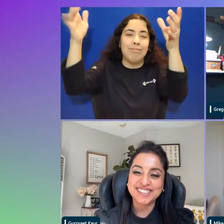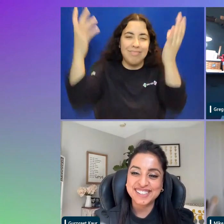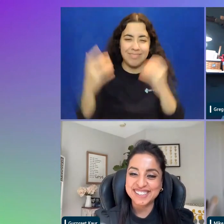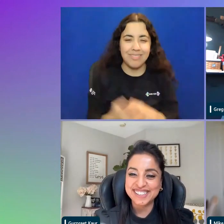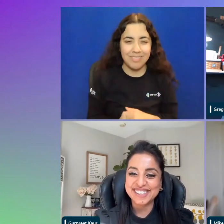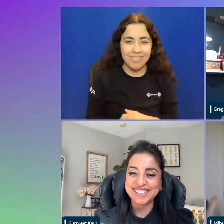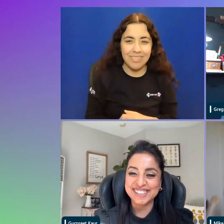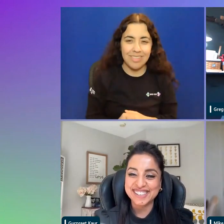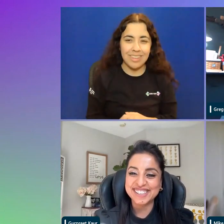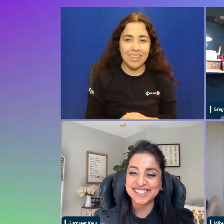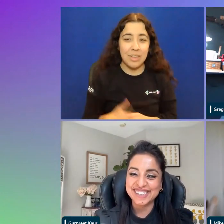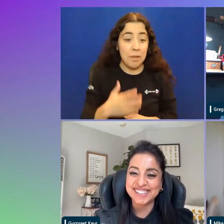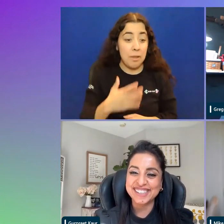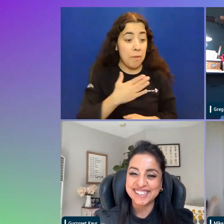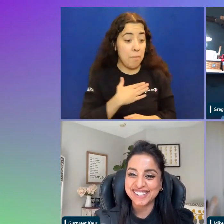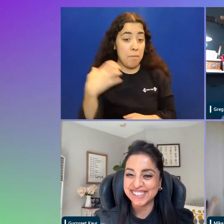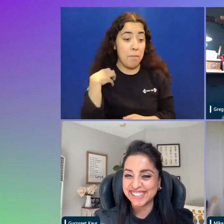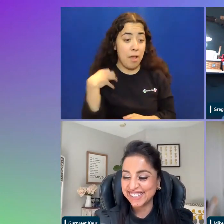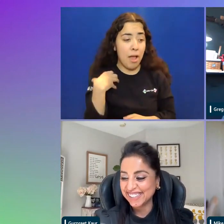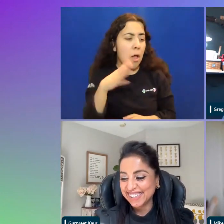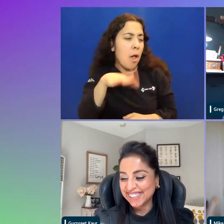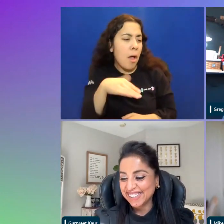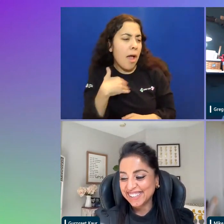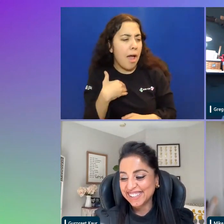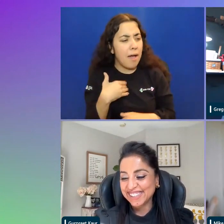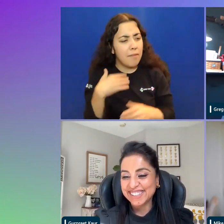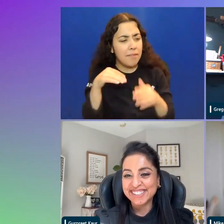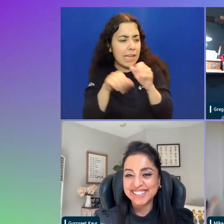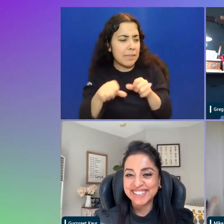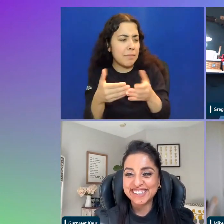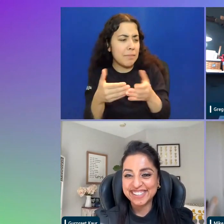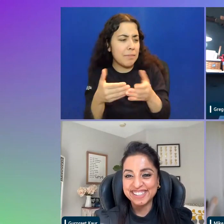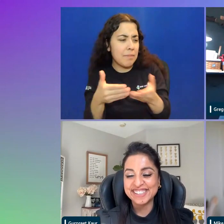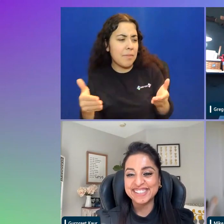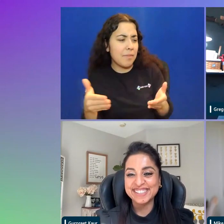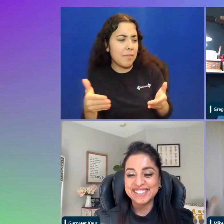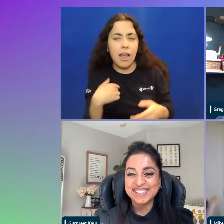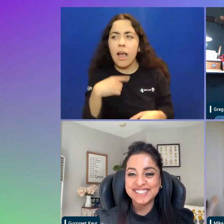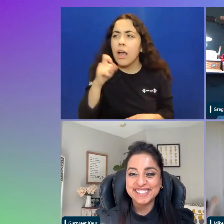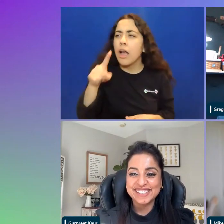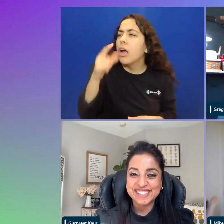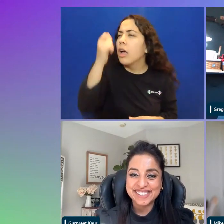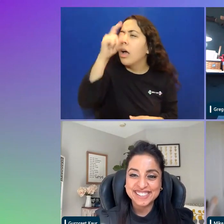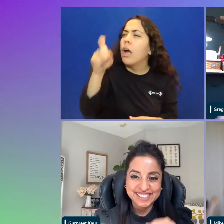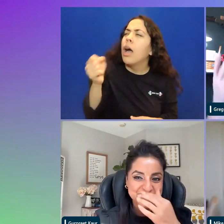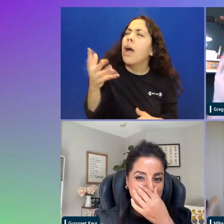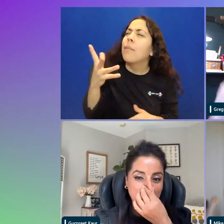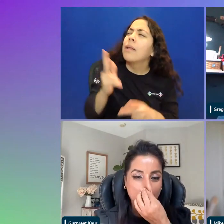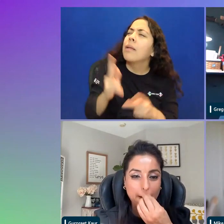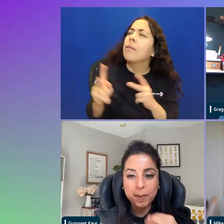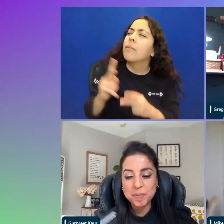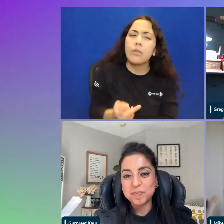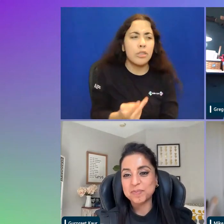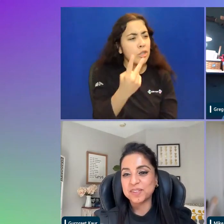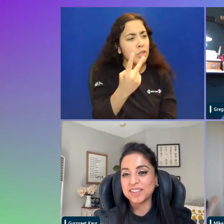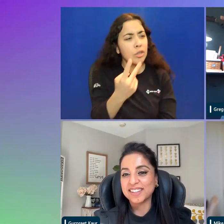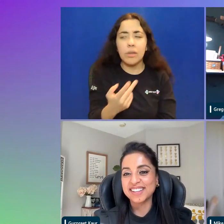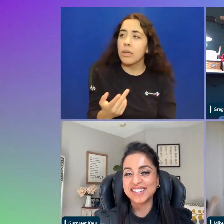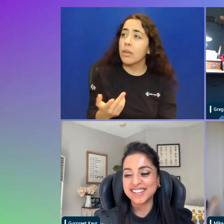hey, we have this, we have this accessibility thing. And I say, the stupid, the stupid question, how many people is it? He's like, oh, it's two people. I'm like, sure, I'll do